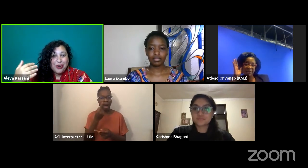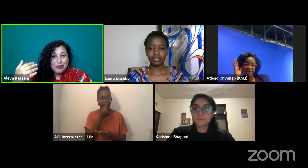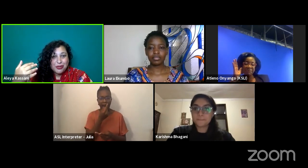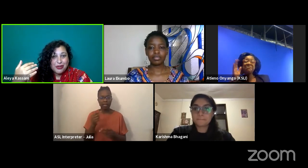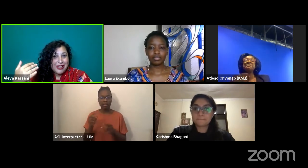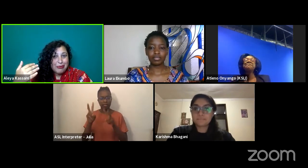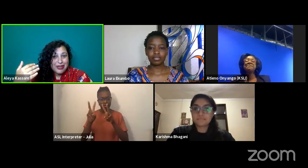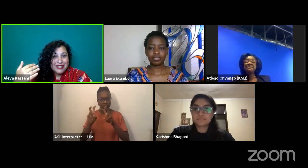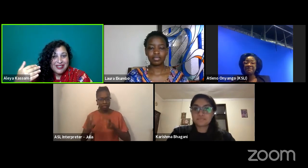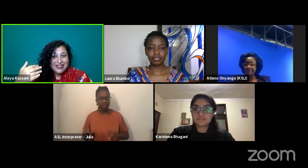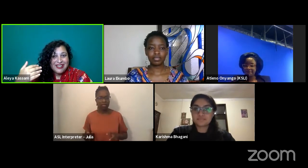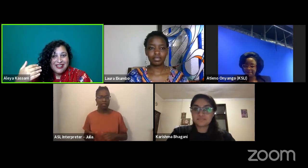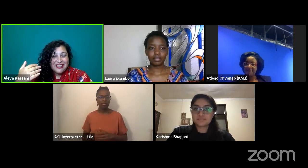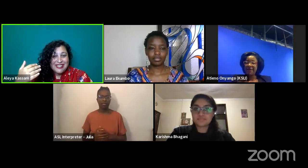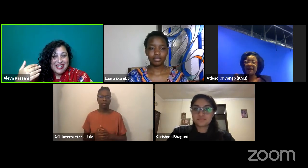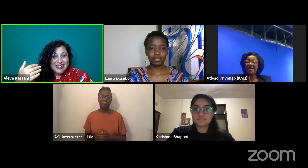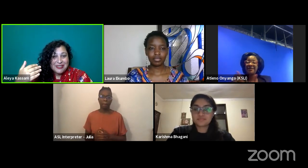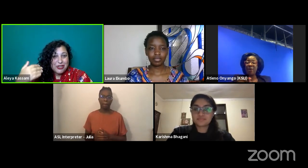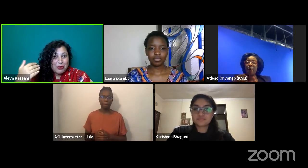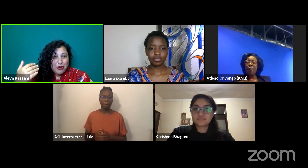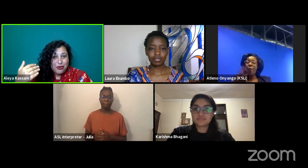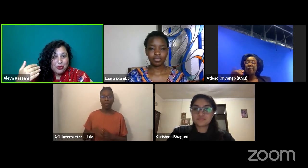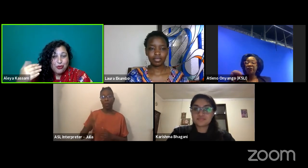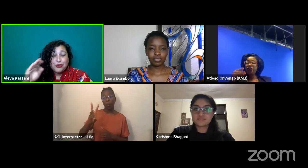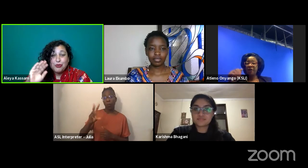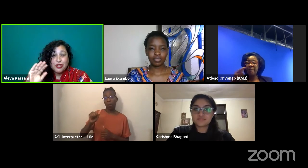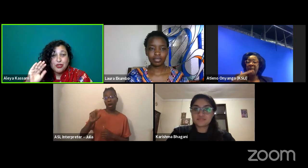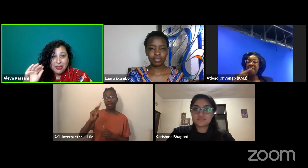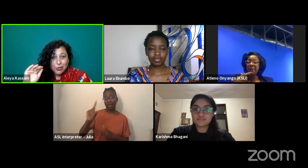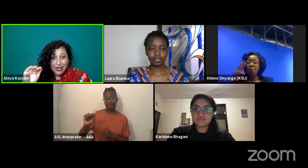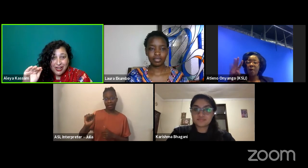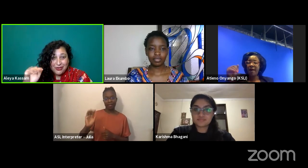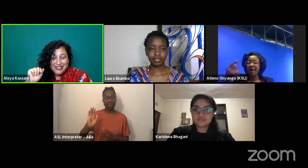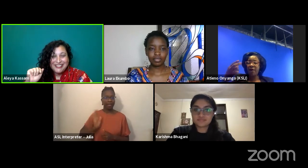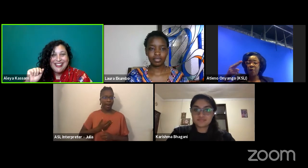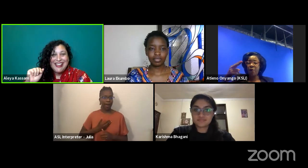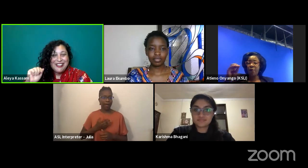our musical collaborator says Wanja Muhoro whose music you must check out,